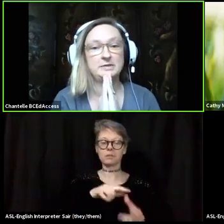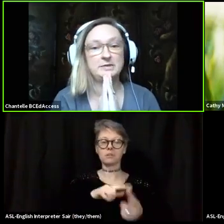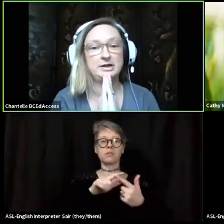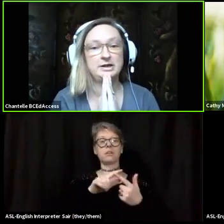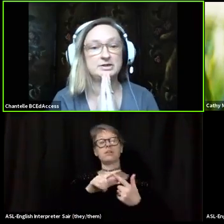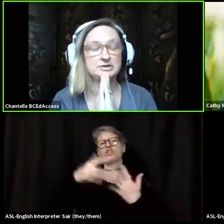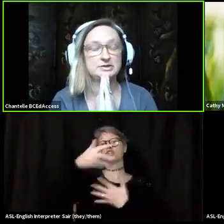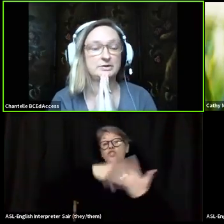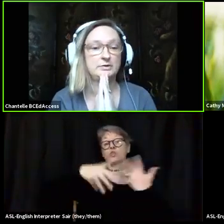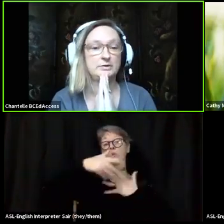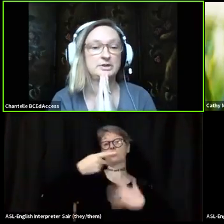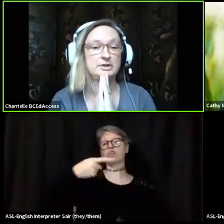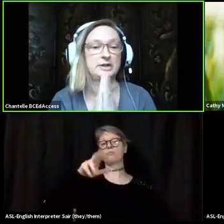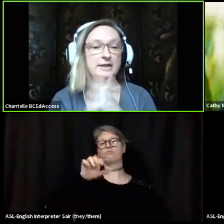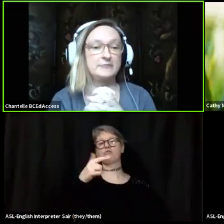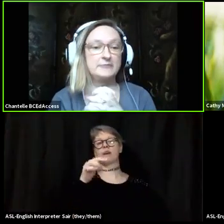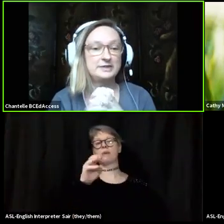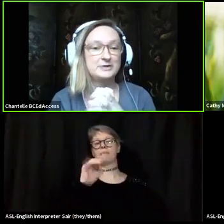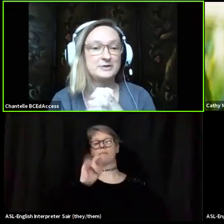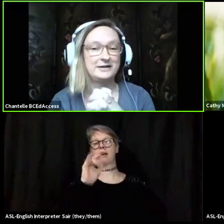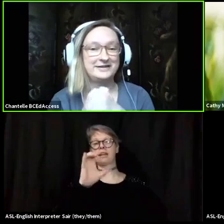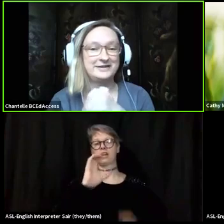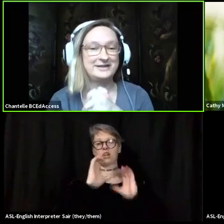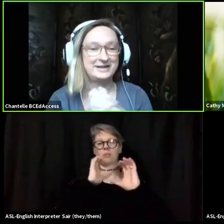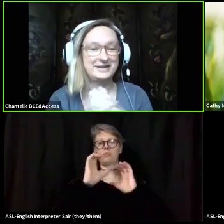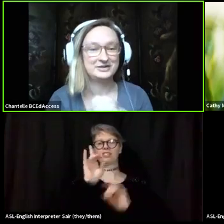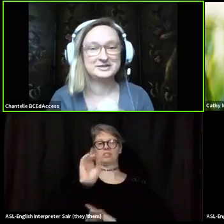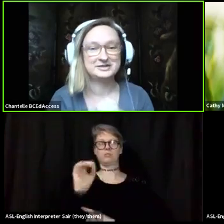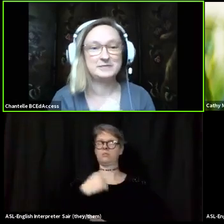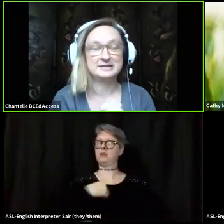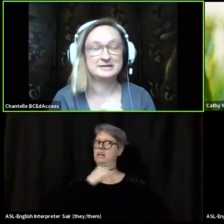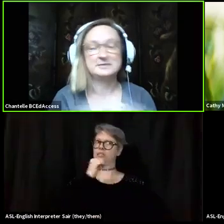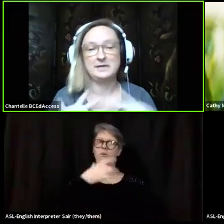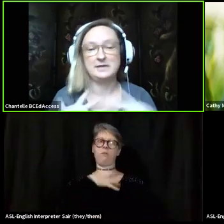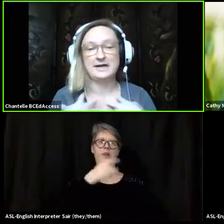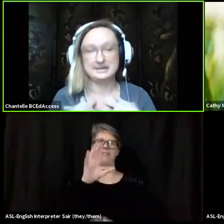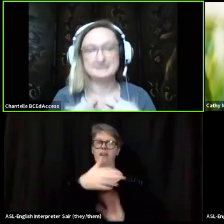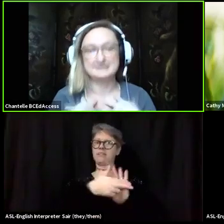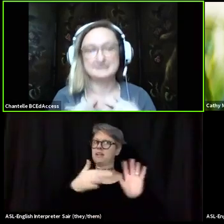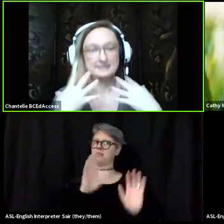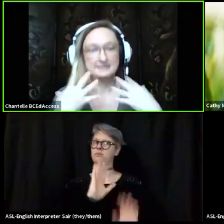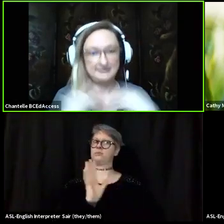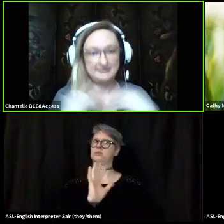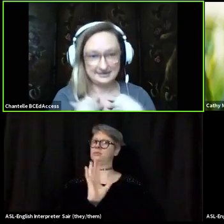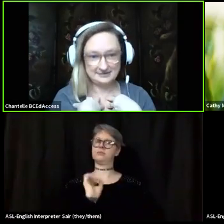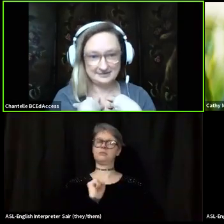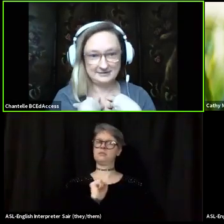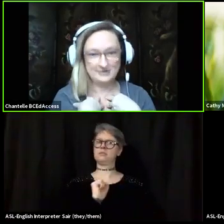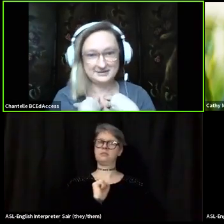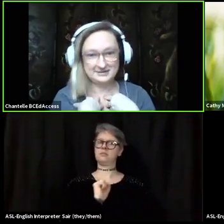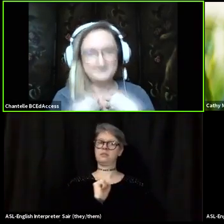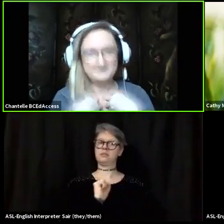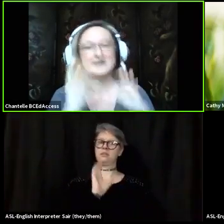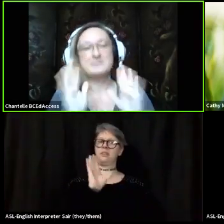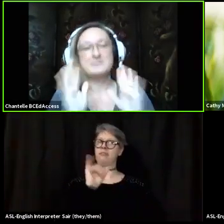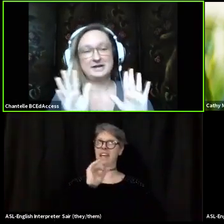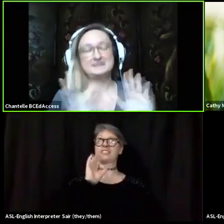just fluency which was stuttering. And he also has social stuttering. And he also has social pragmatic communication disorder which I really do disorder which I really do not like that diagnosis because to me that is that